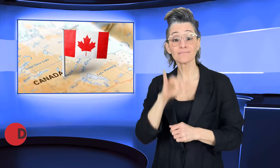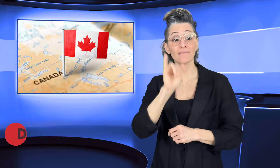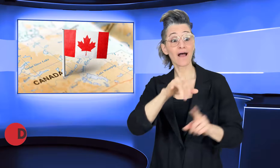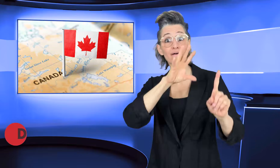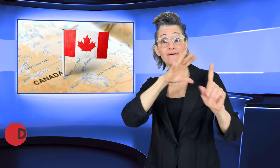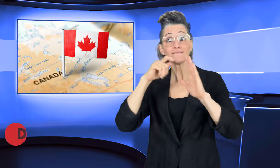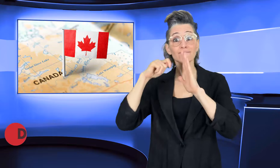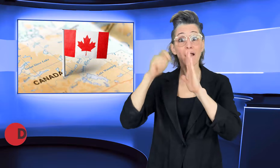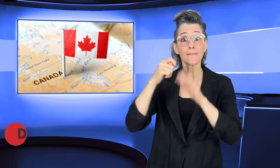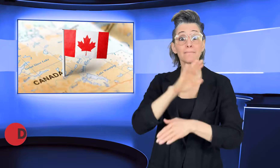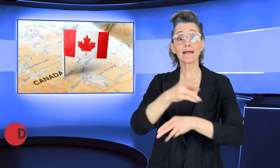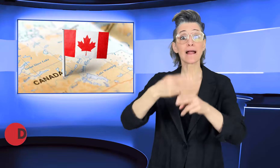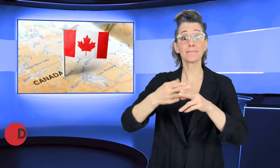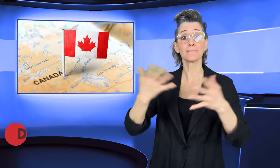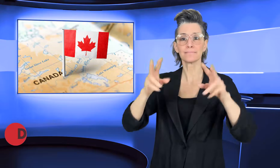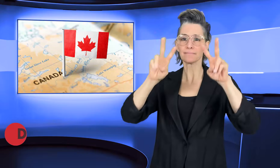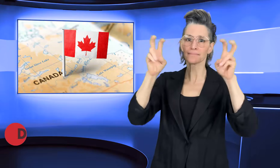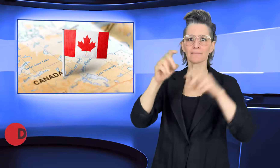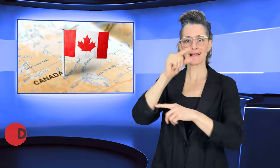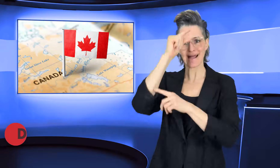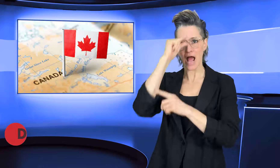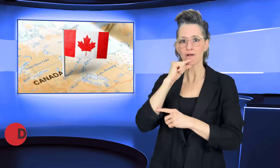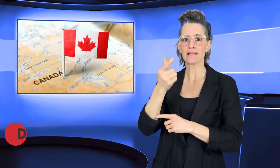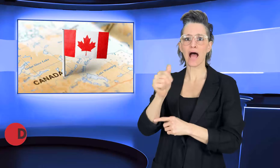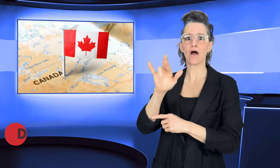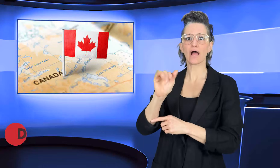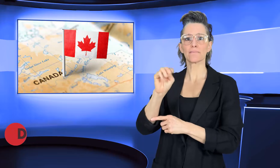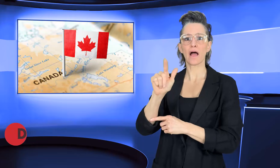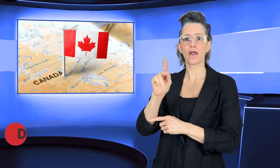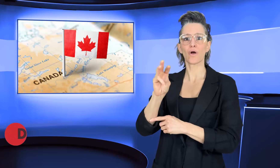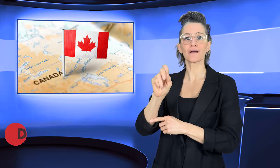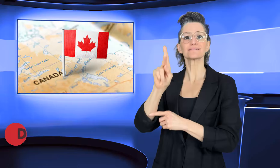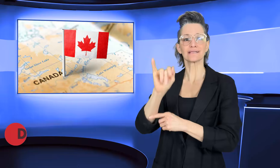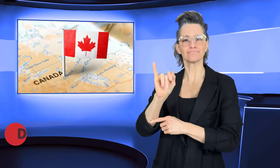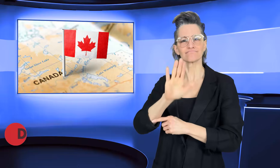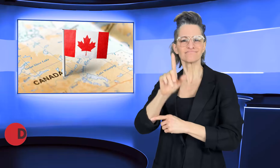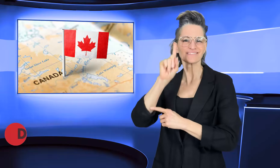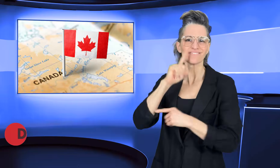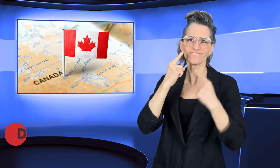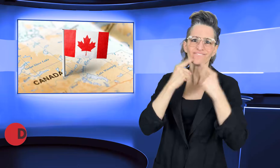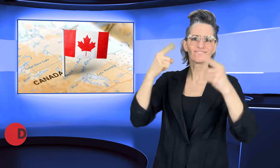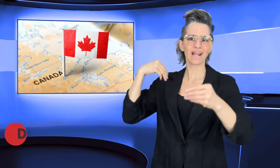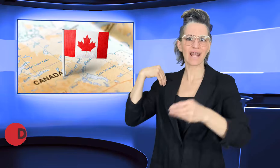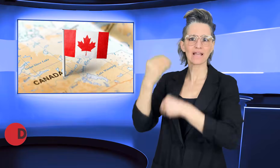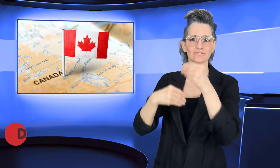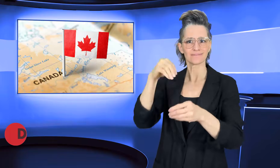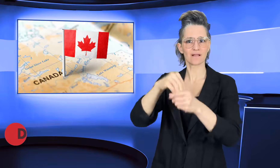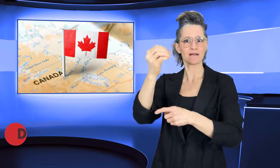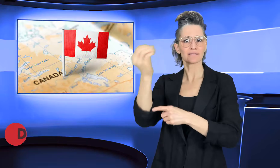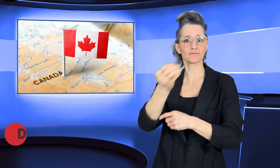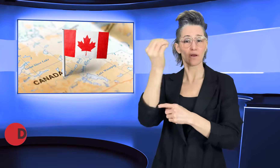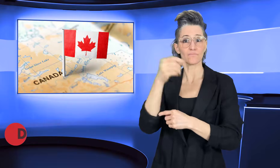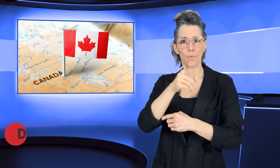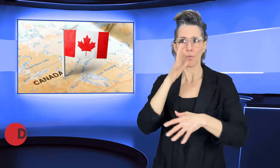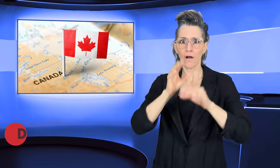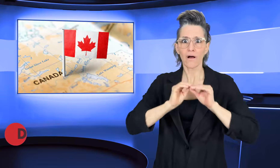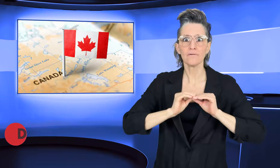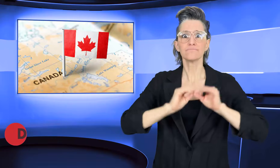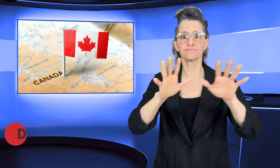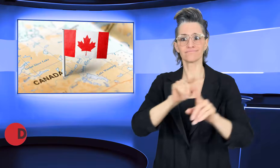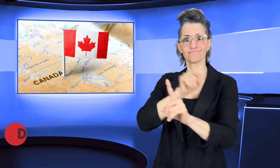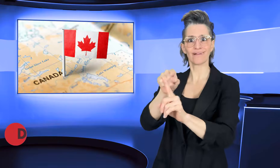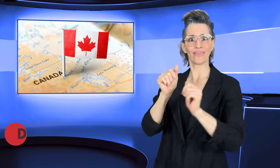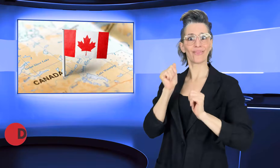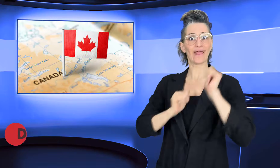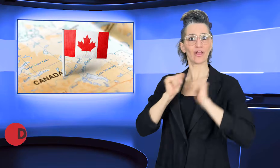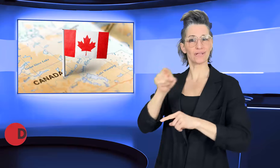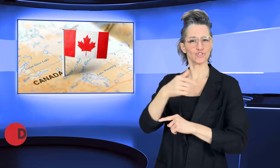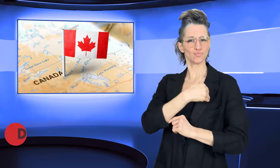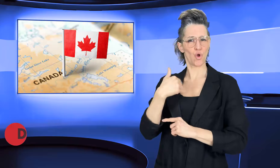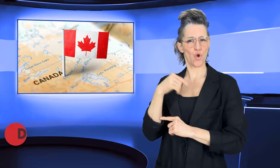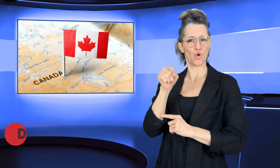Titled Gary Malkowski: Deaf Legacy in Ontario, the film will premiere at a theatre in Toronto.